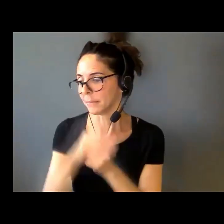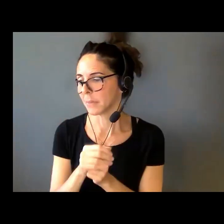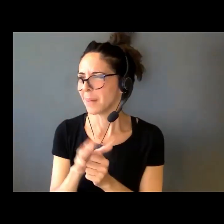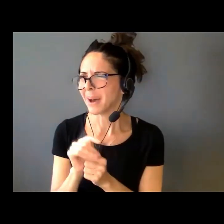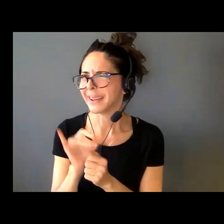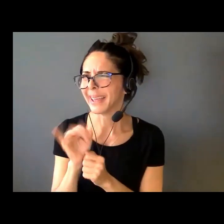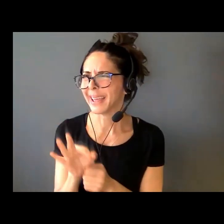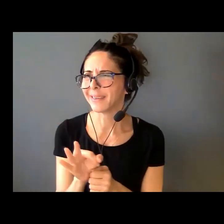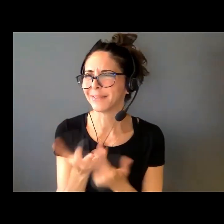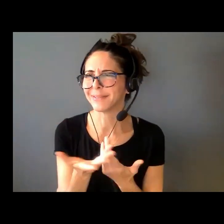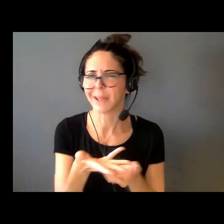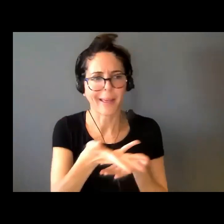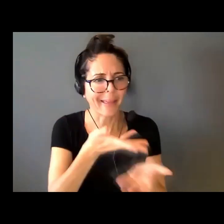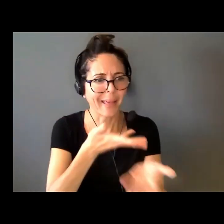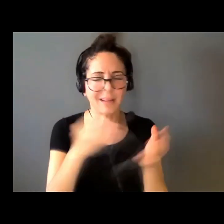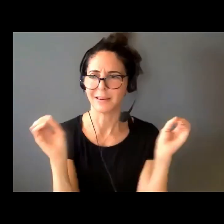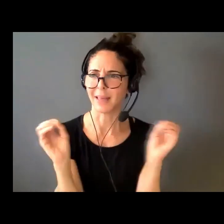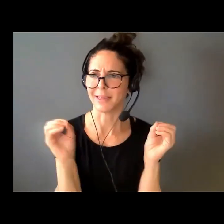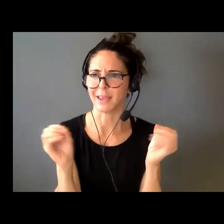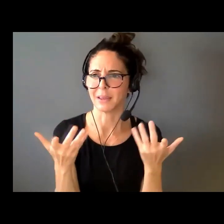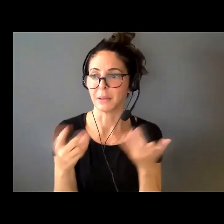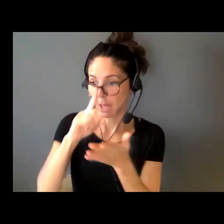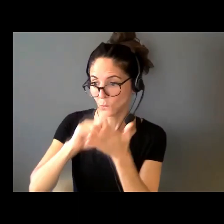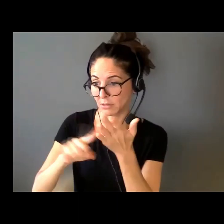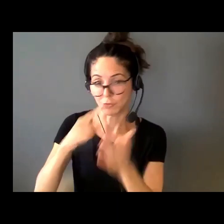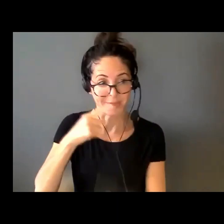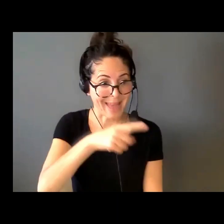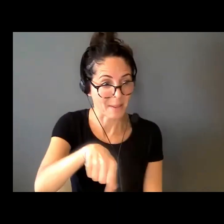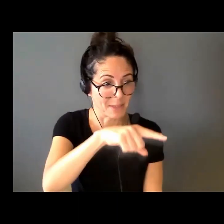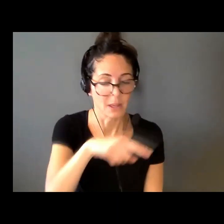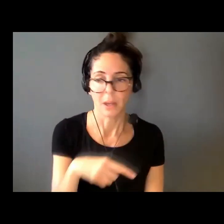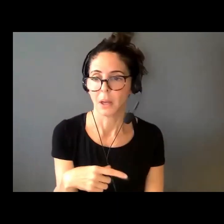the people I intend to do the research for, or to help understand them, it’s a bit difficult.